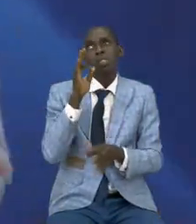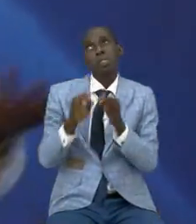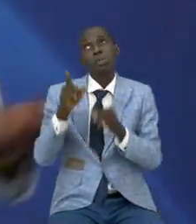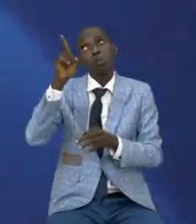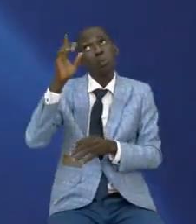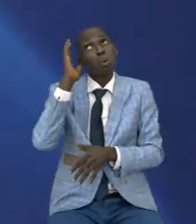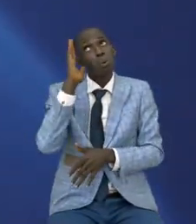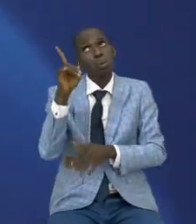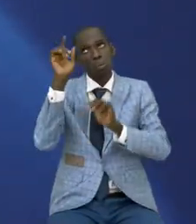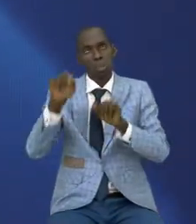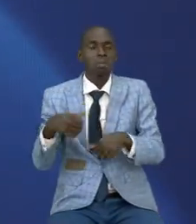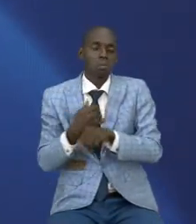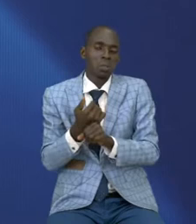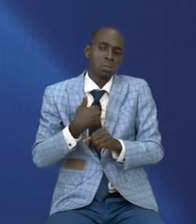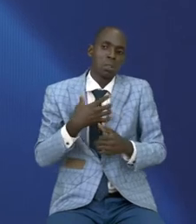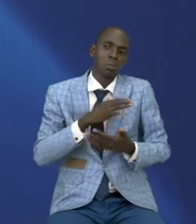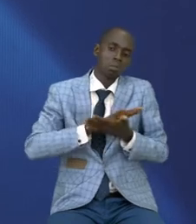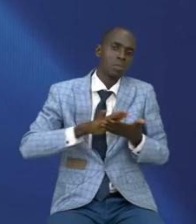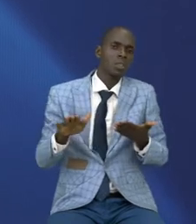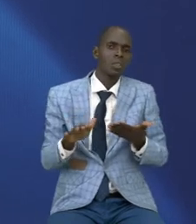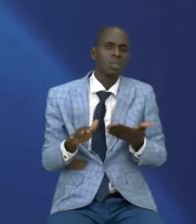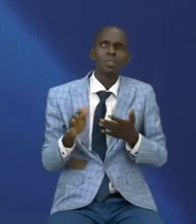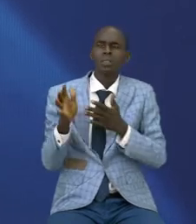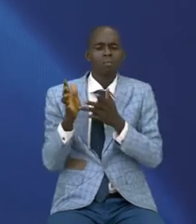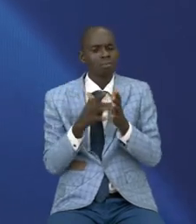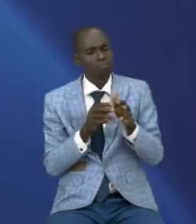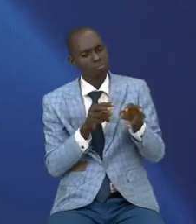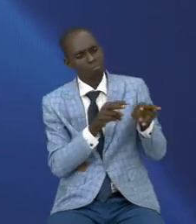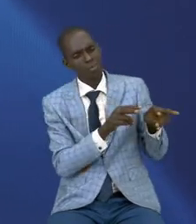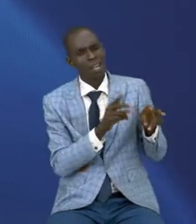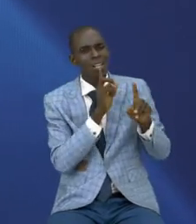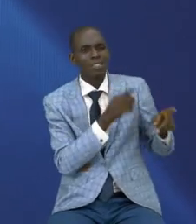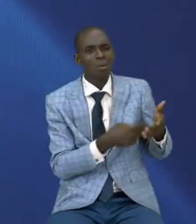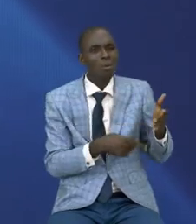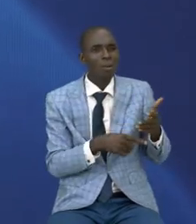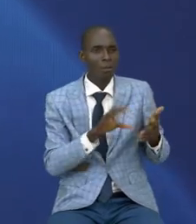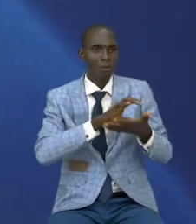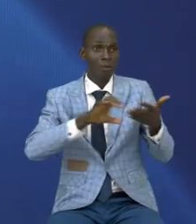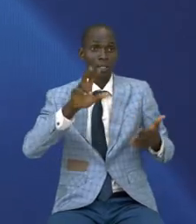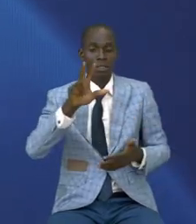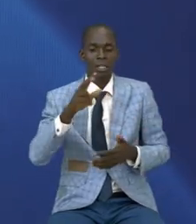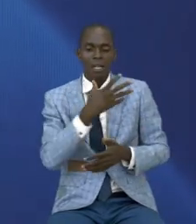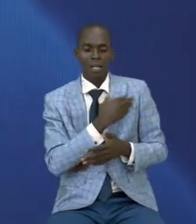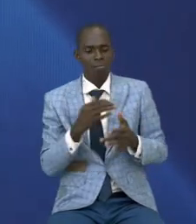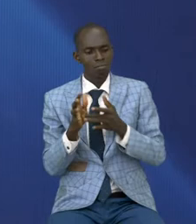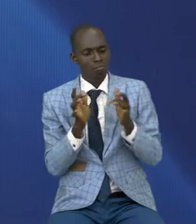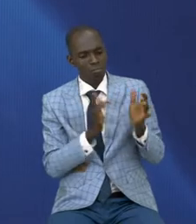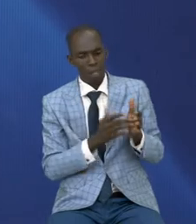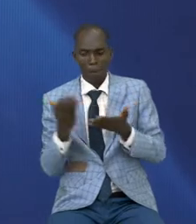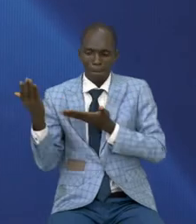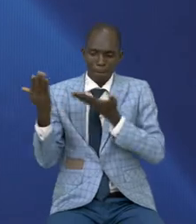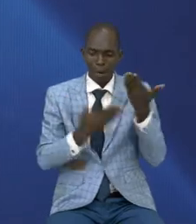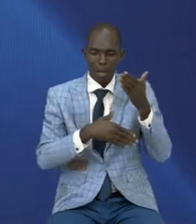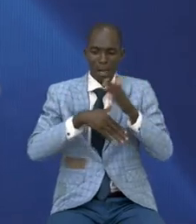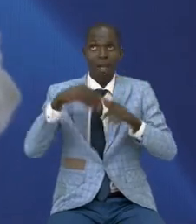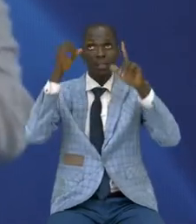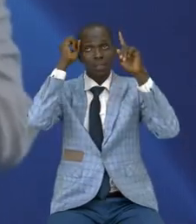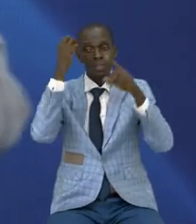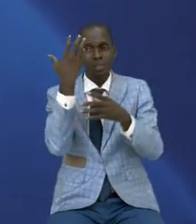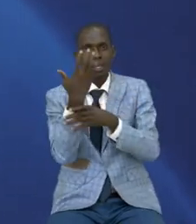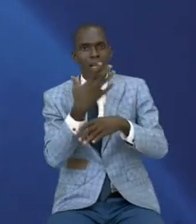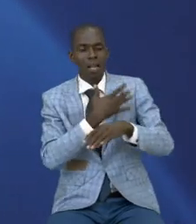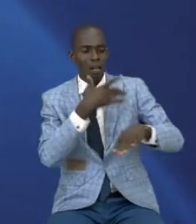can make me clean what did jesus say look at verse 3 and jesus put forth a son and touched him saying